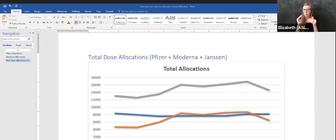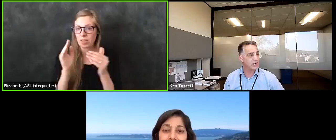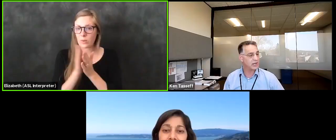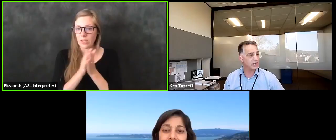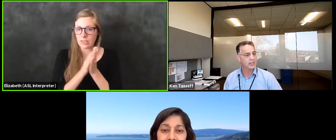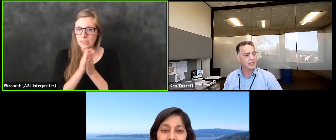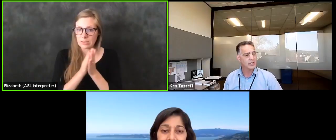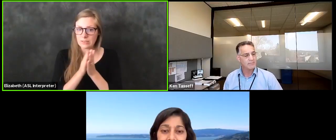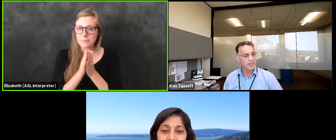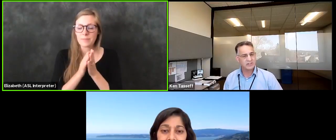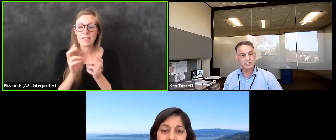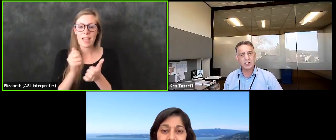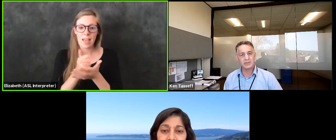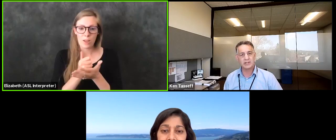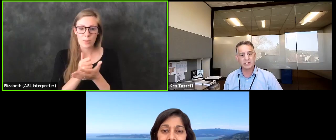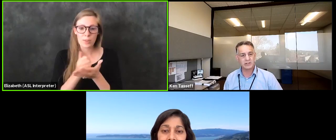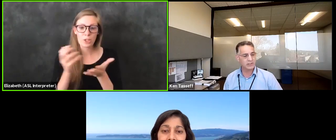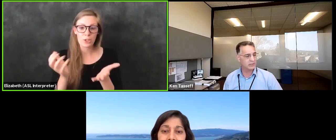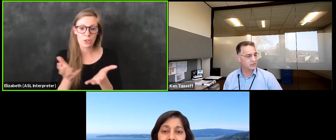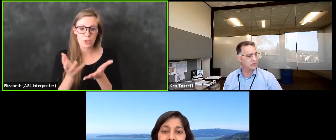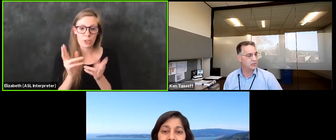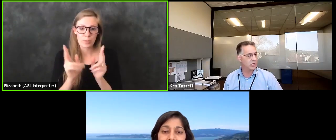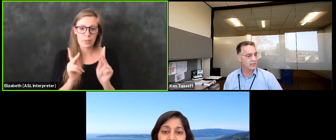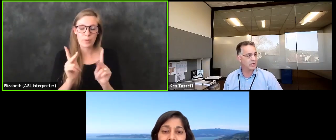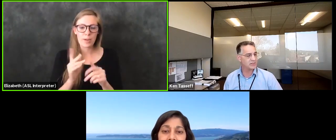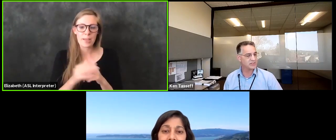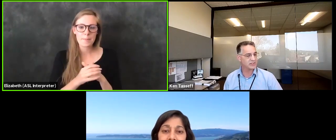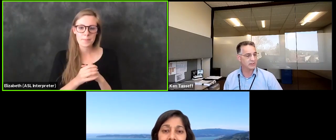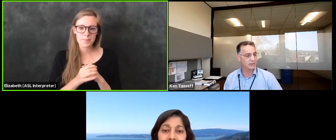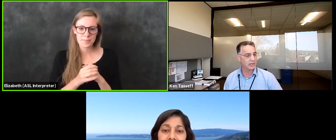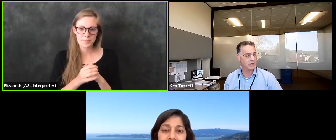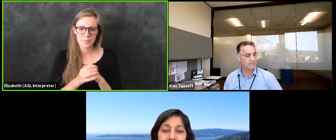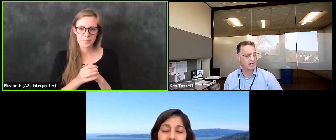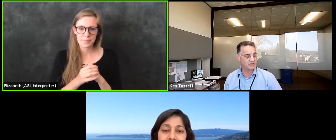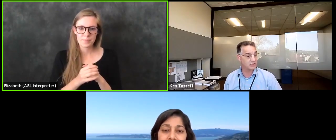And that's the Johnson vaccine, the